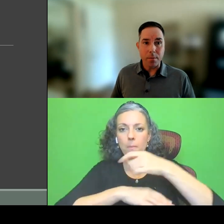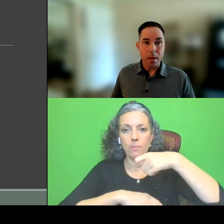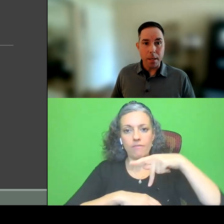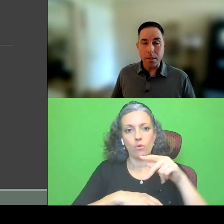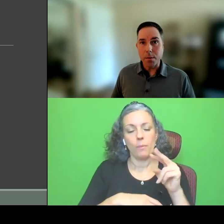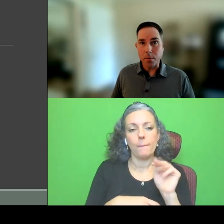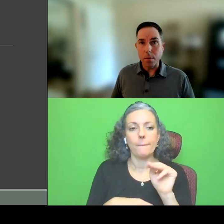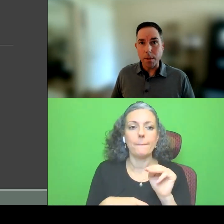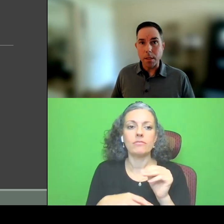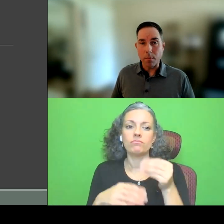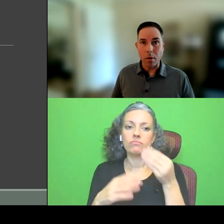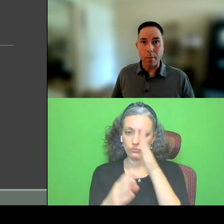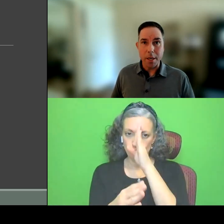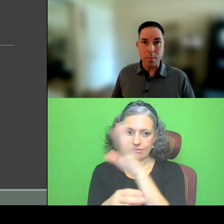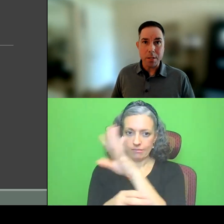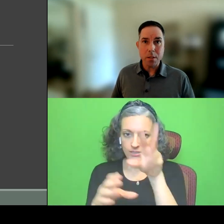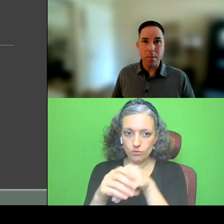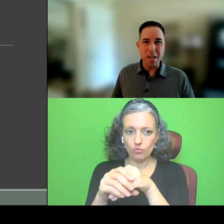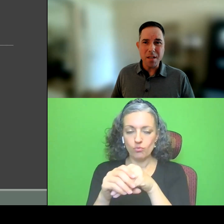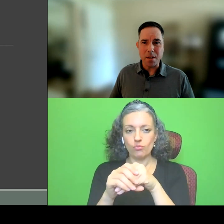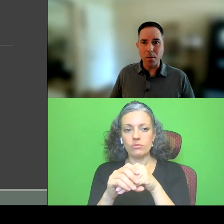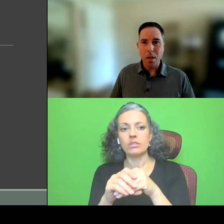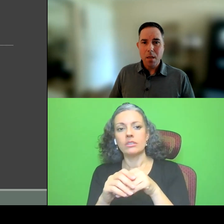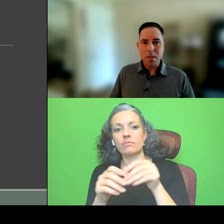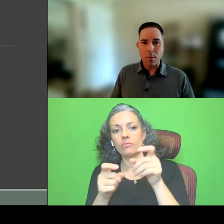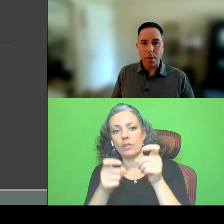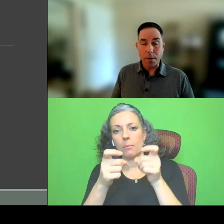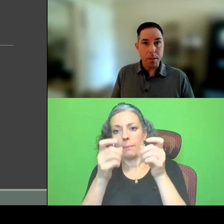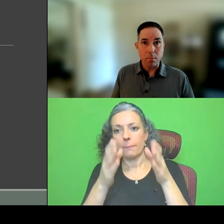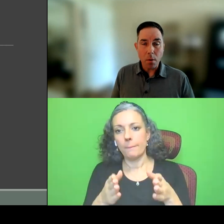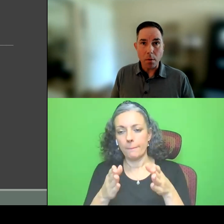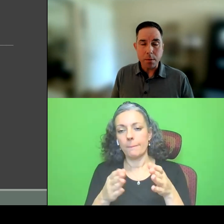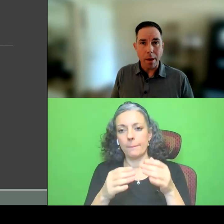directly into the employment management system and need to know some of the nuts and bolts